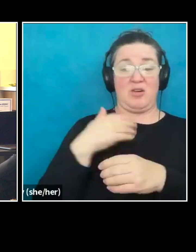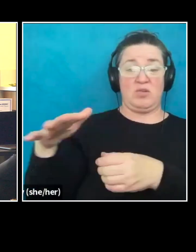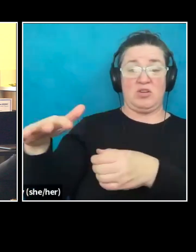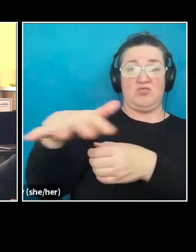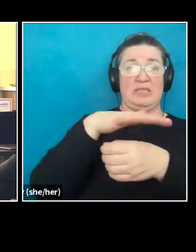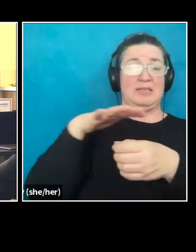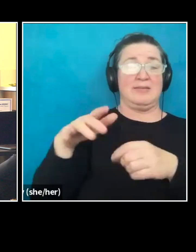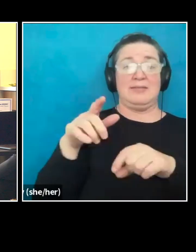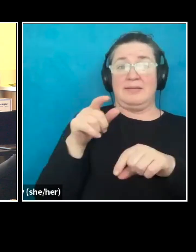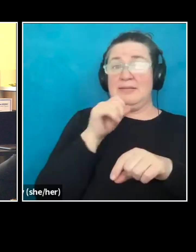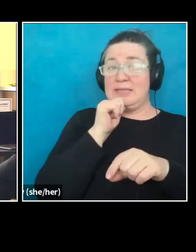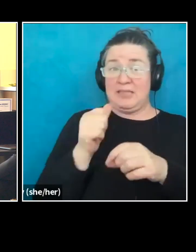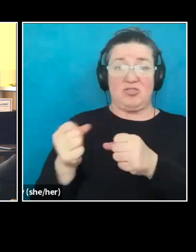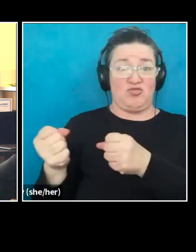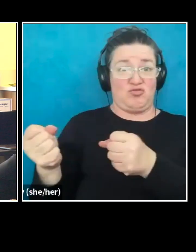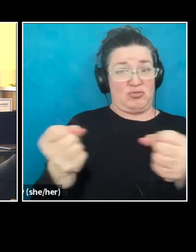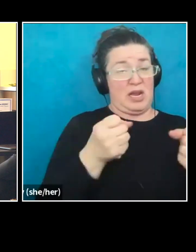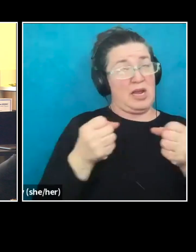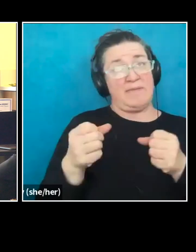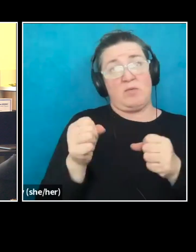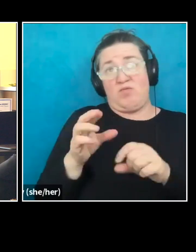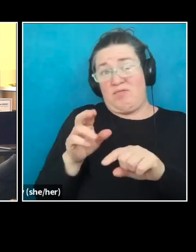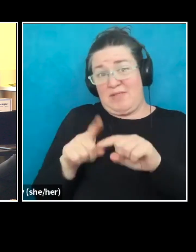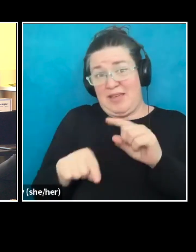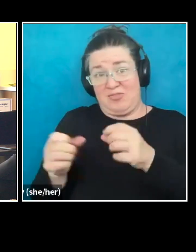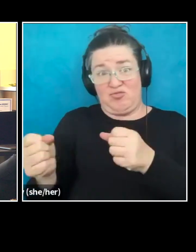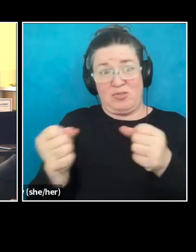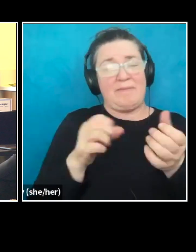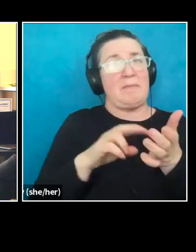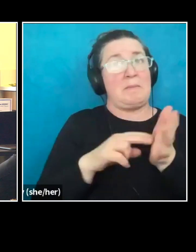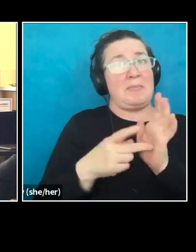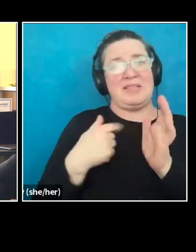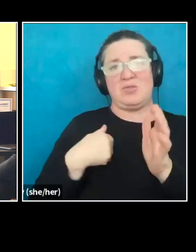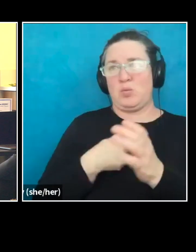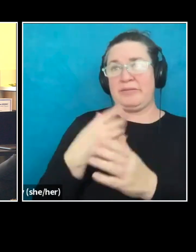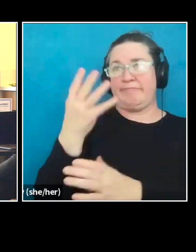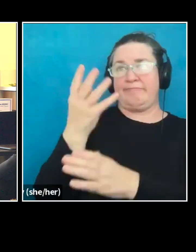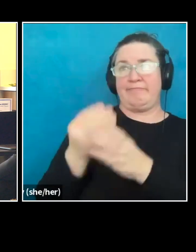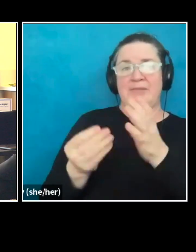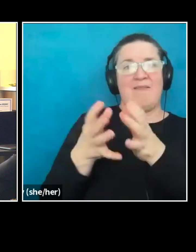accessible then we're missing out on a lot of revenue. That's something I try to bring up a